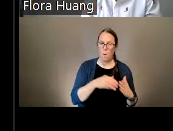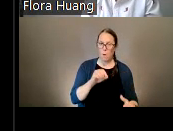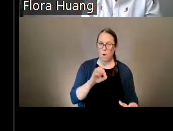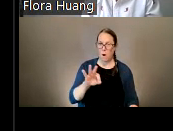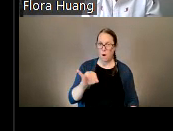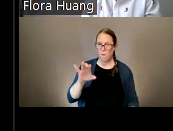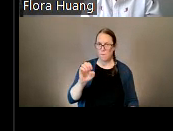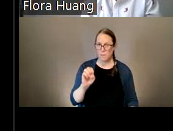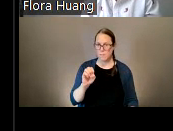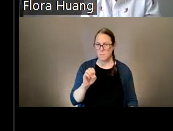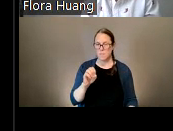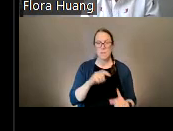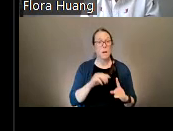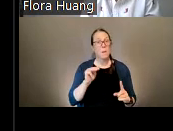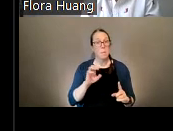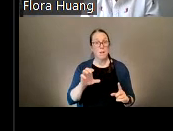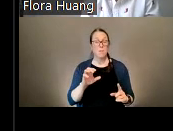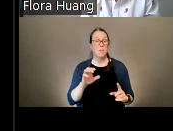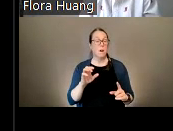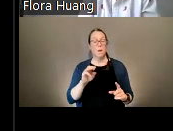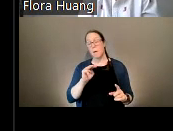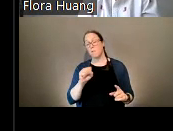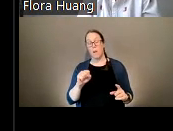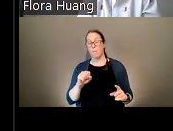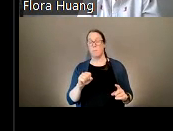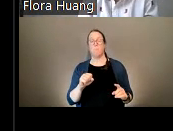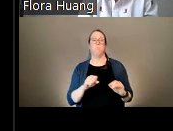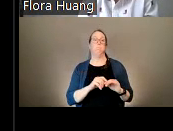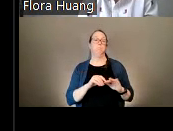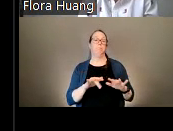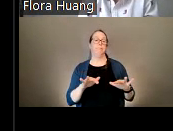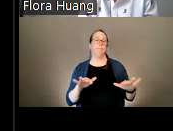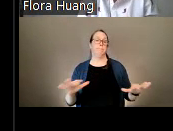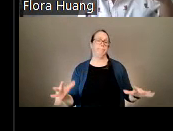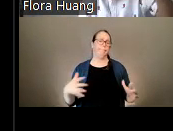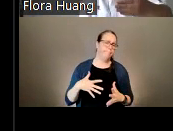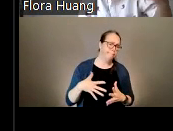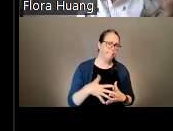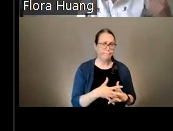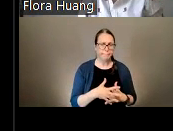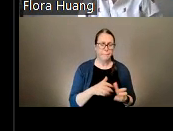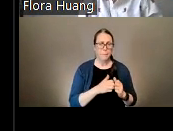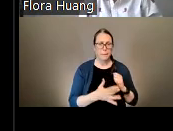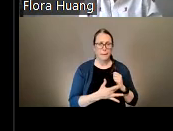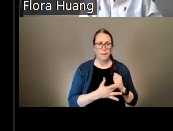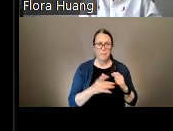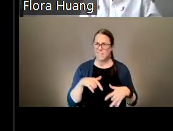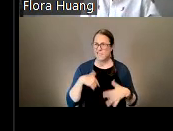been so ubiquitous in our, in, you know, technology, since the start of computers.